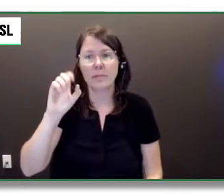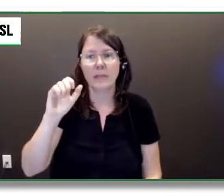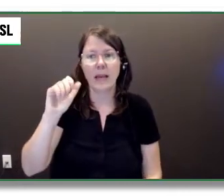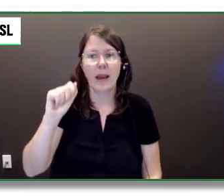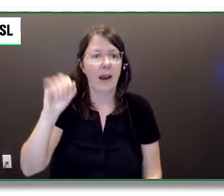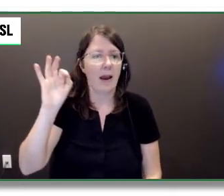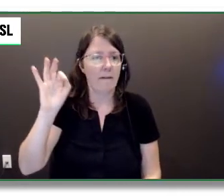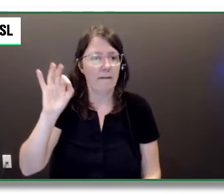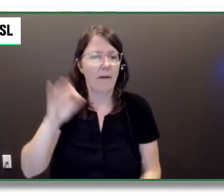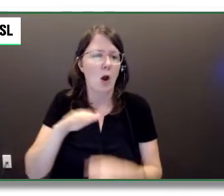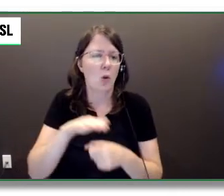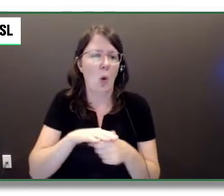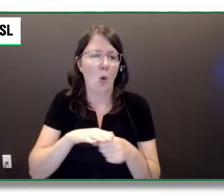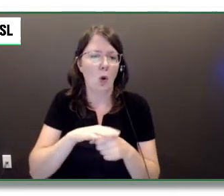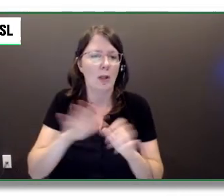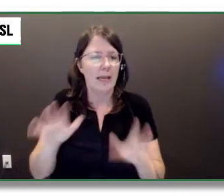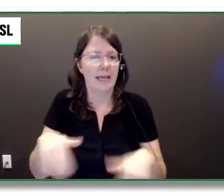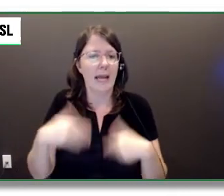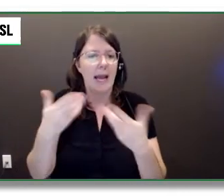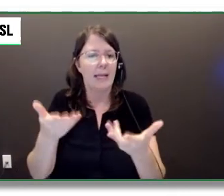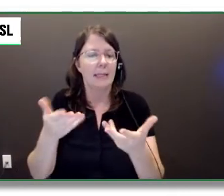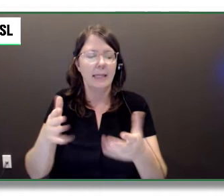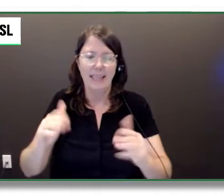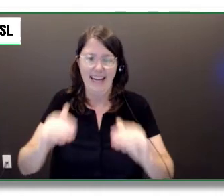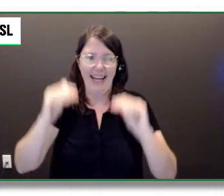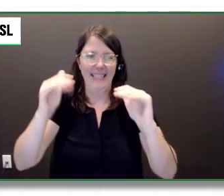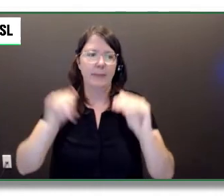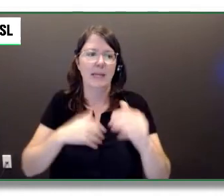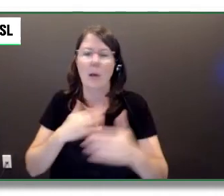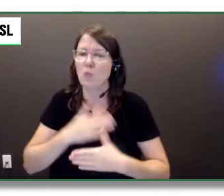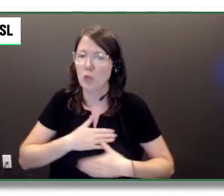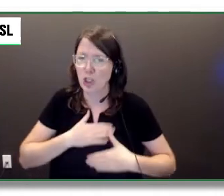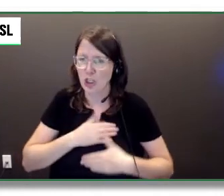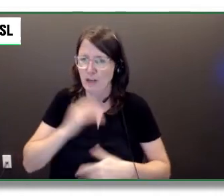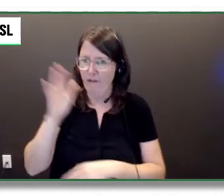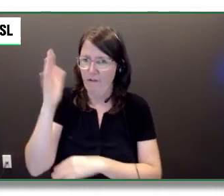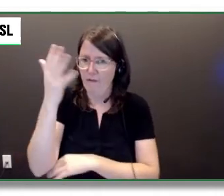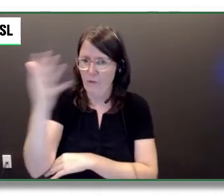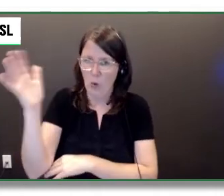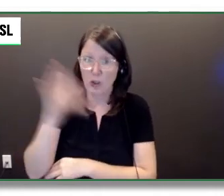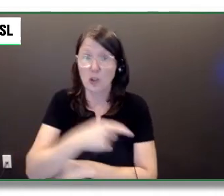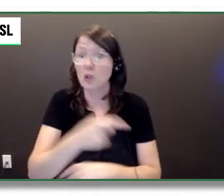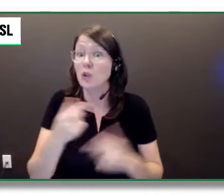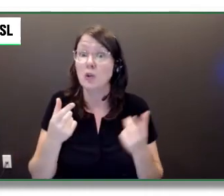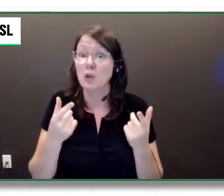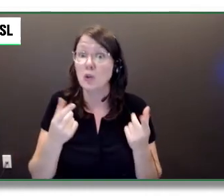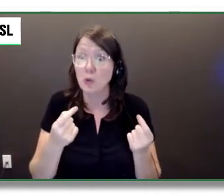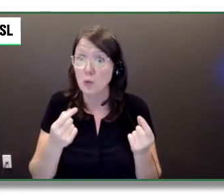And they offer virtual presentations, workshops, and tree tours including